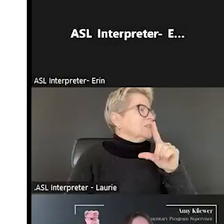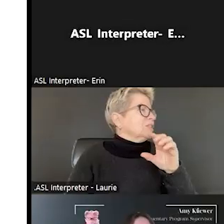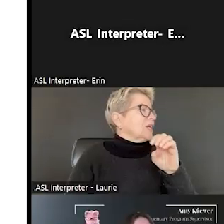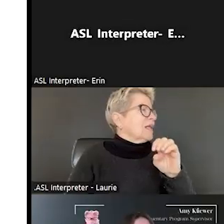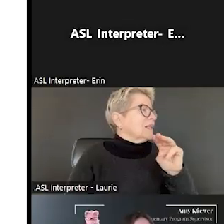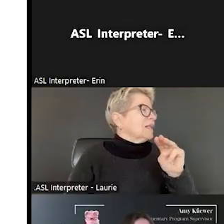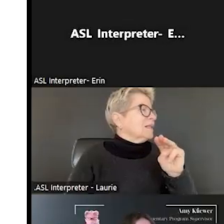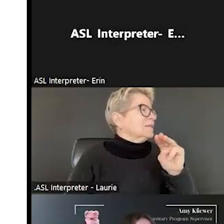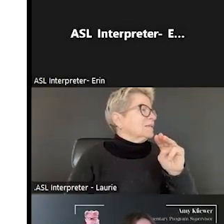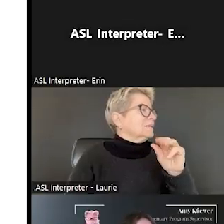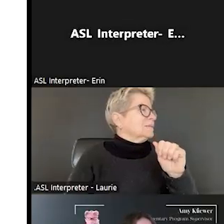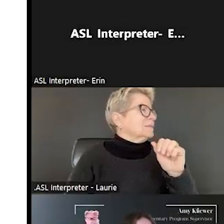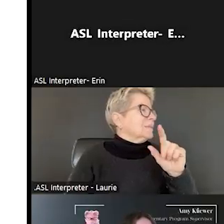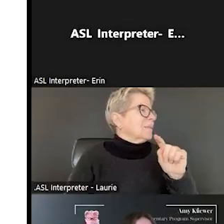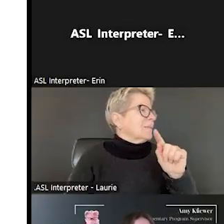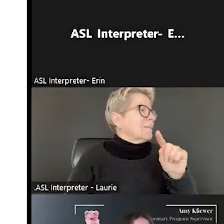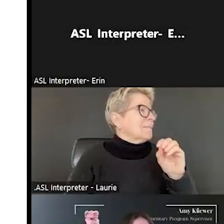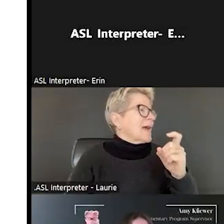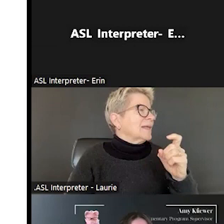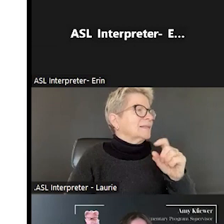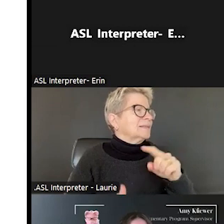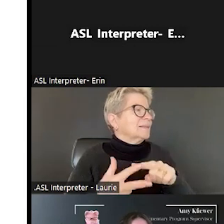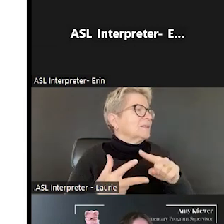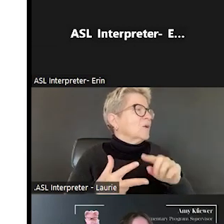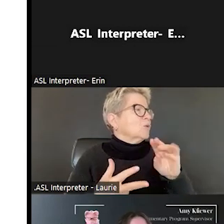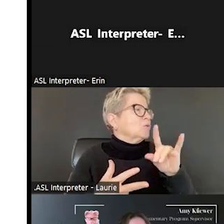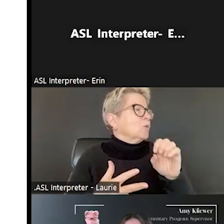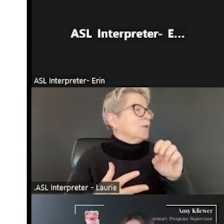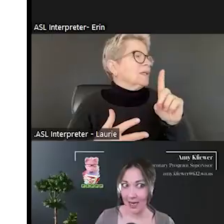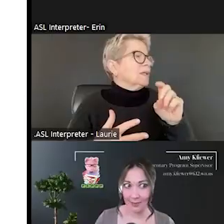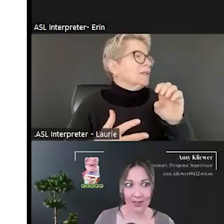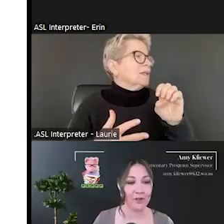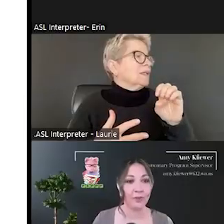McGirt, and we're going to go ahead and just go into introductions one at a time